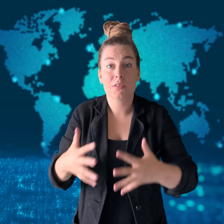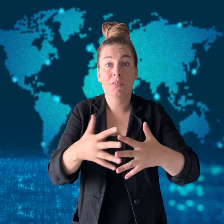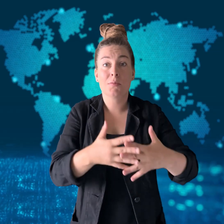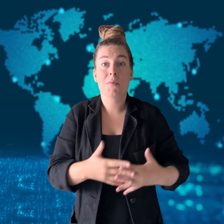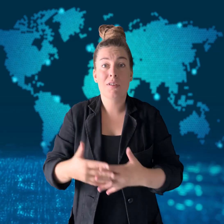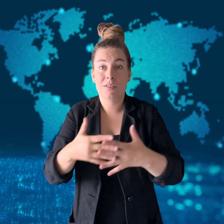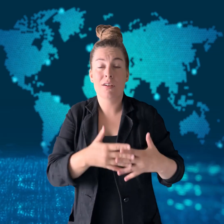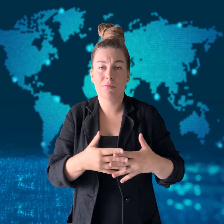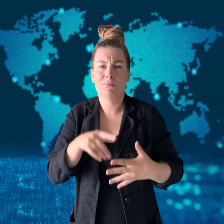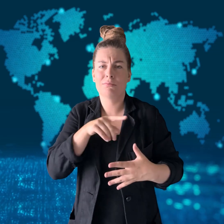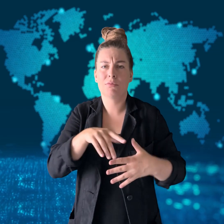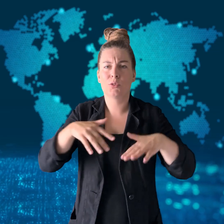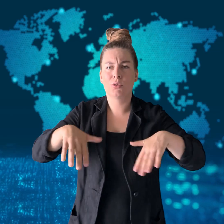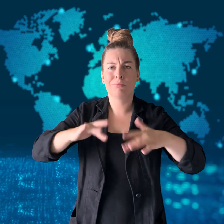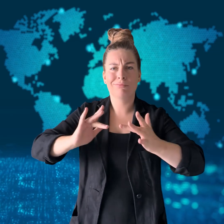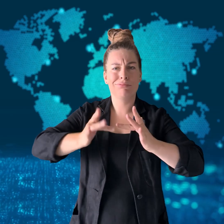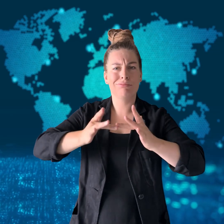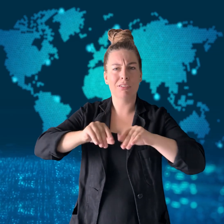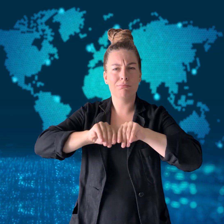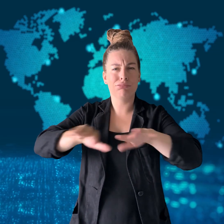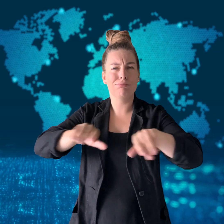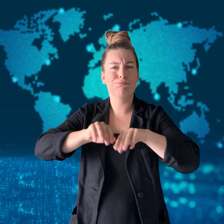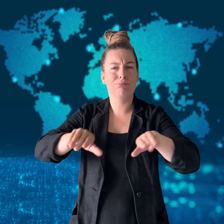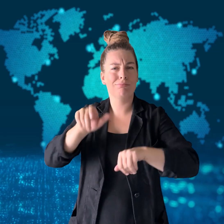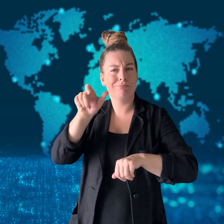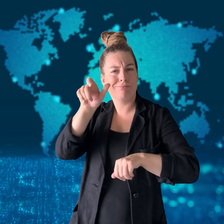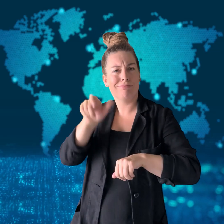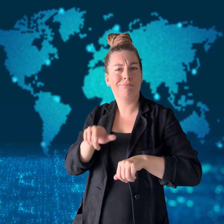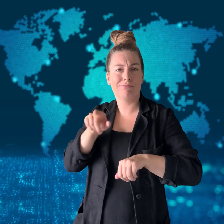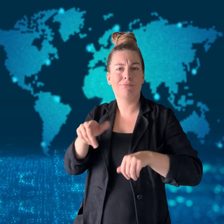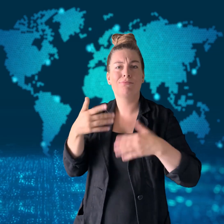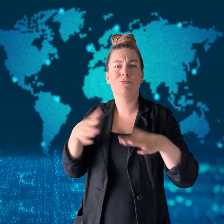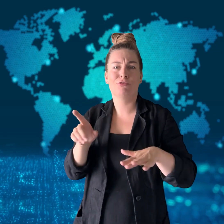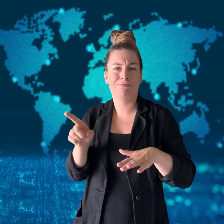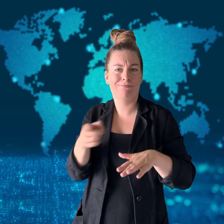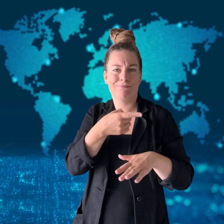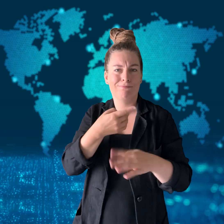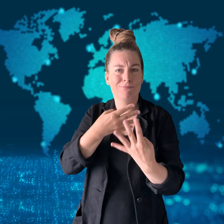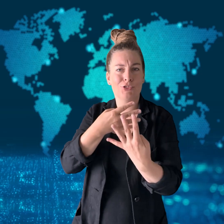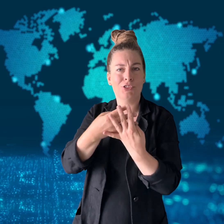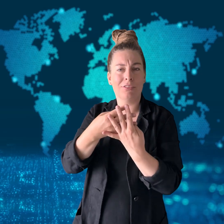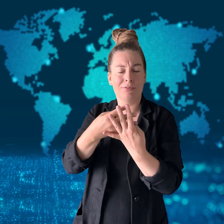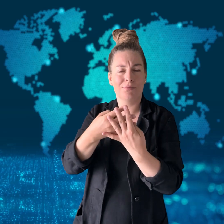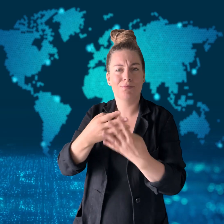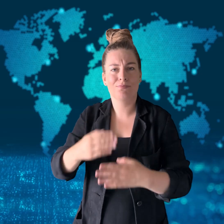Influencer sentenced